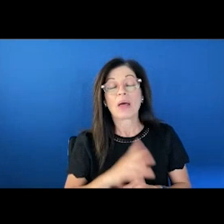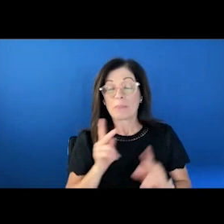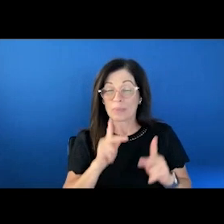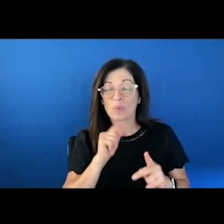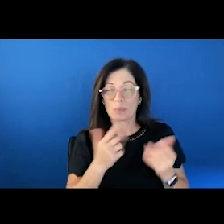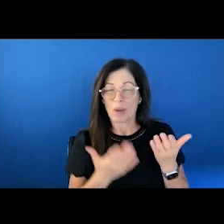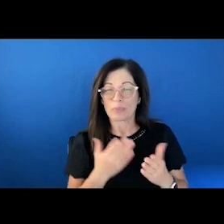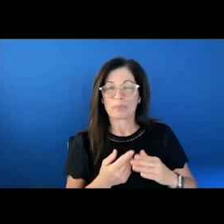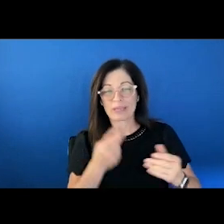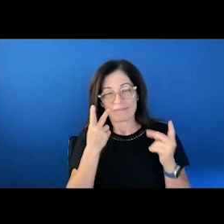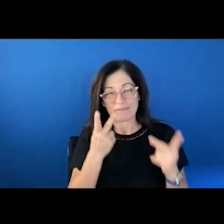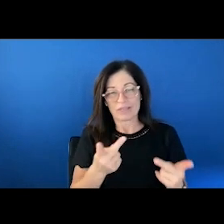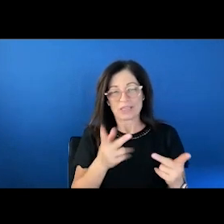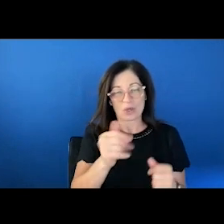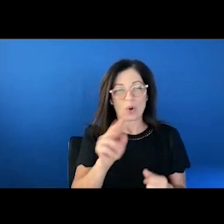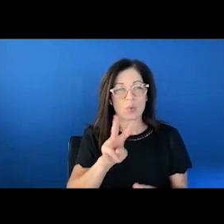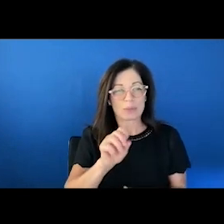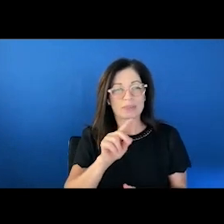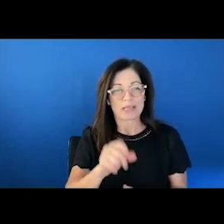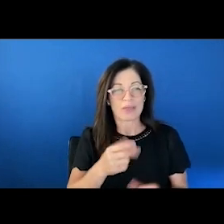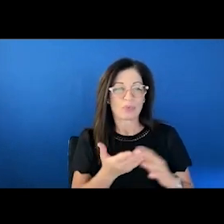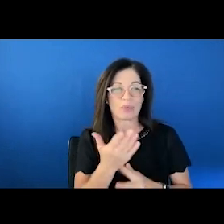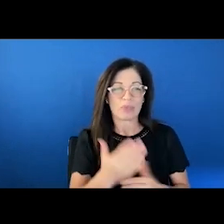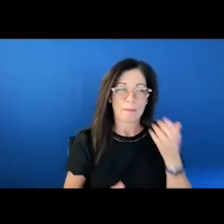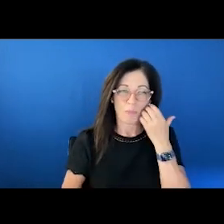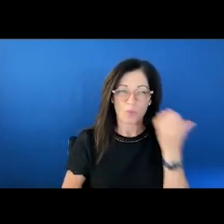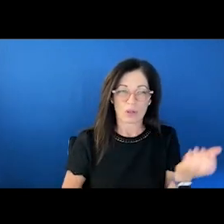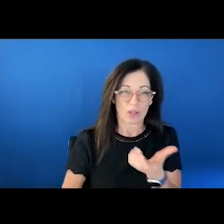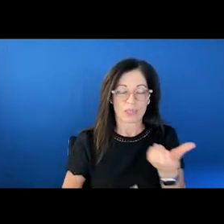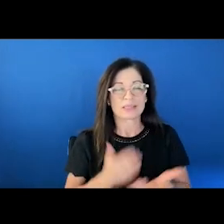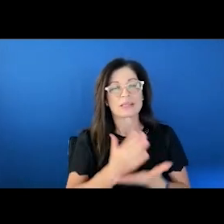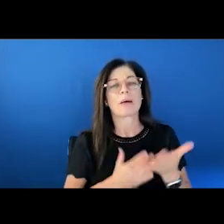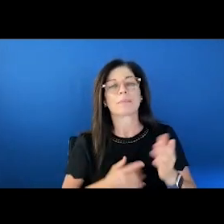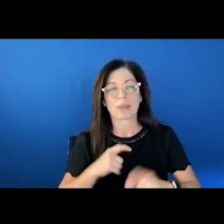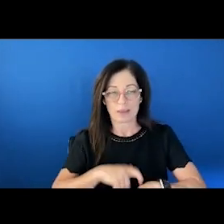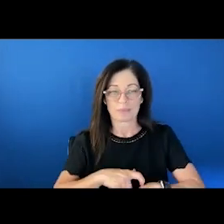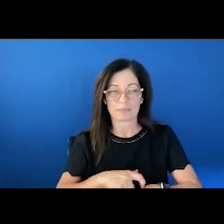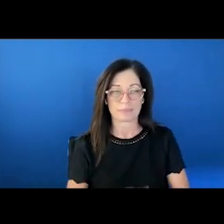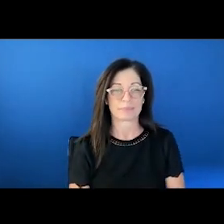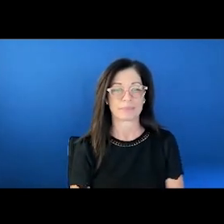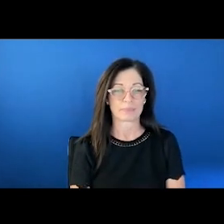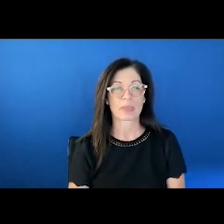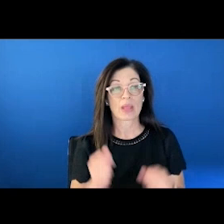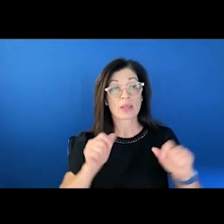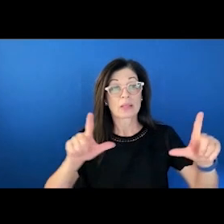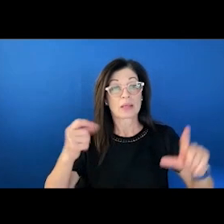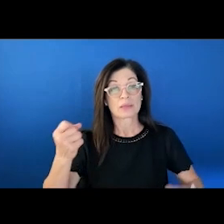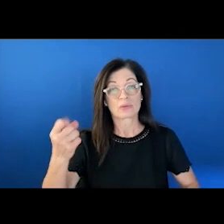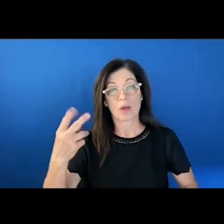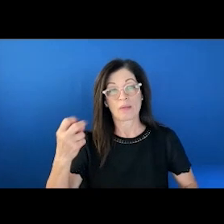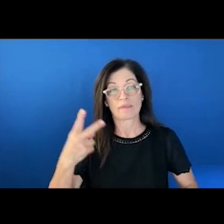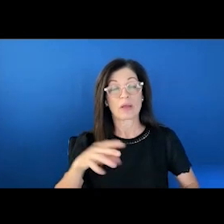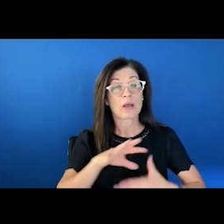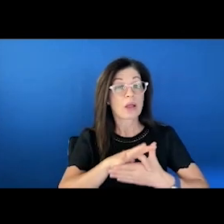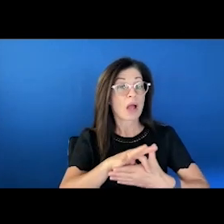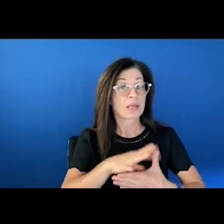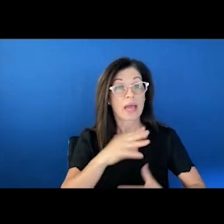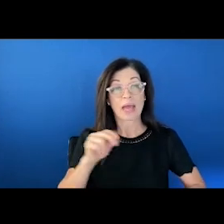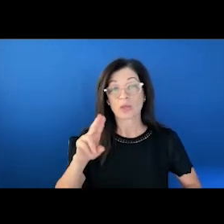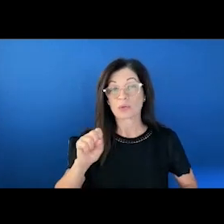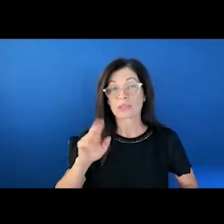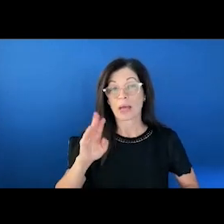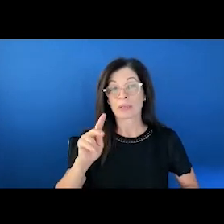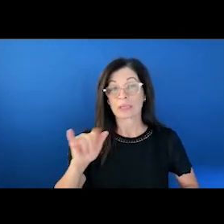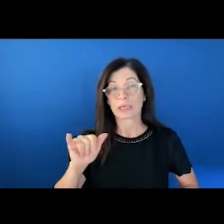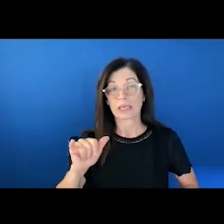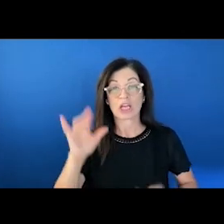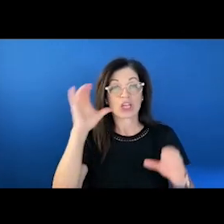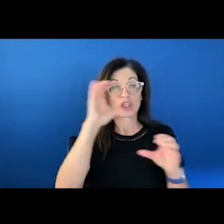via a mobile device at some point. Slide 12, Content and Usability – Search